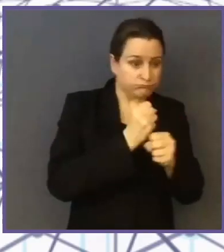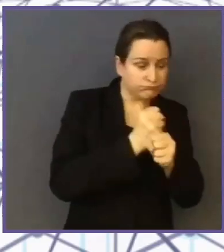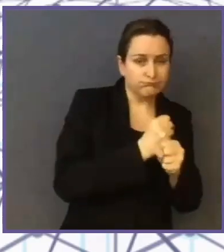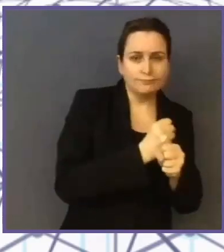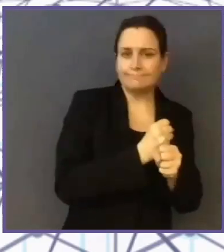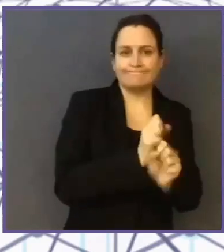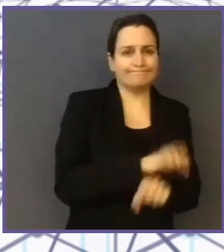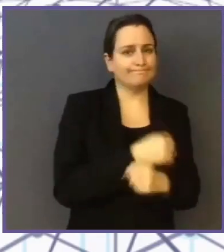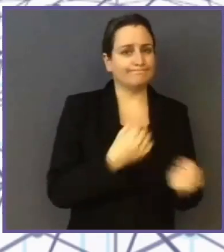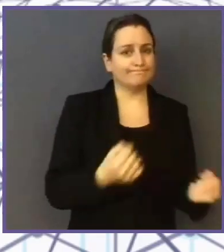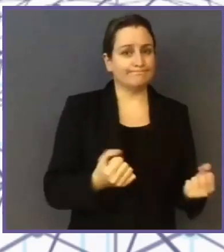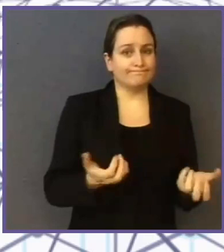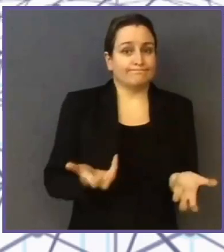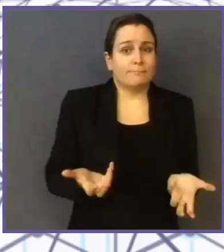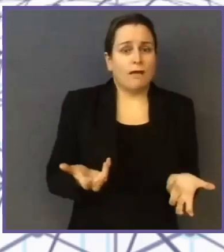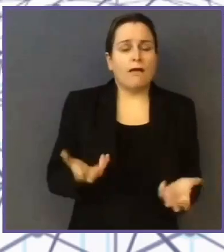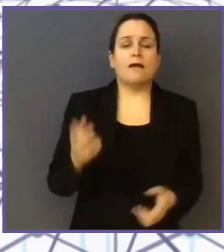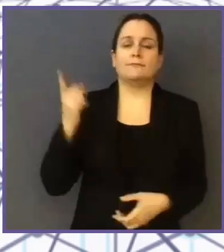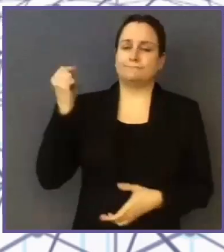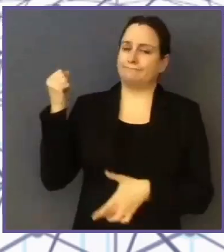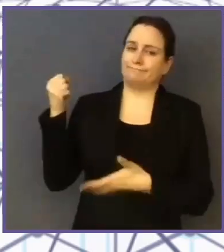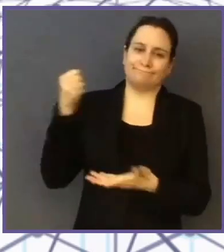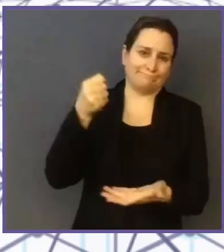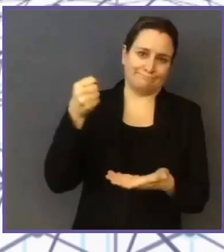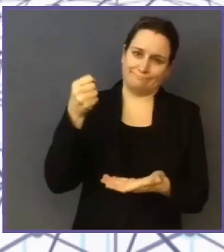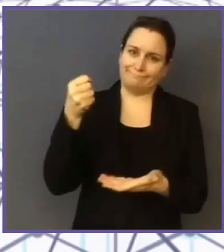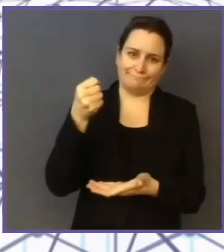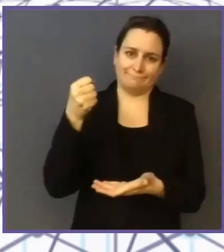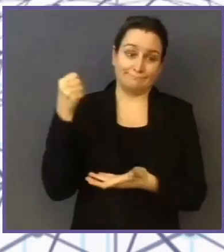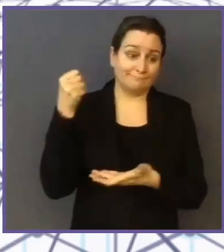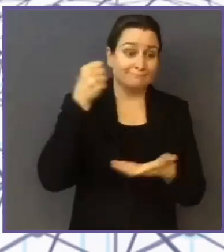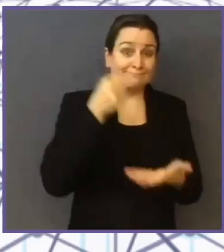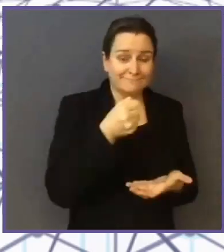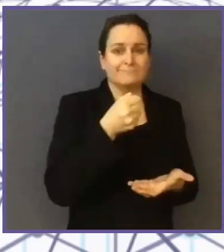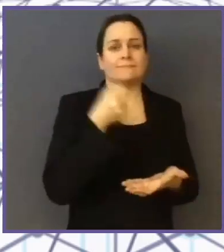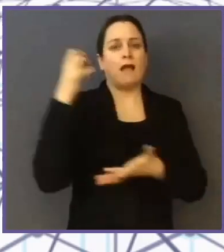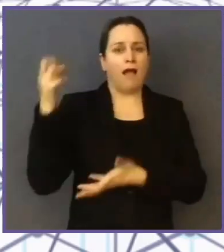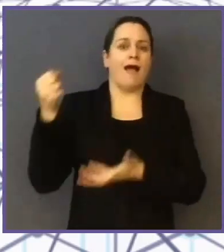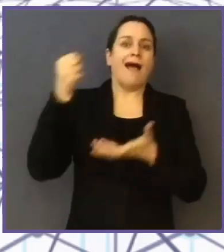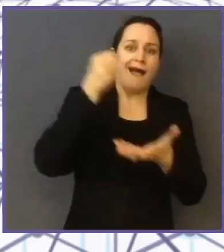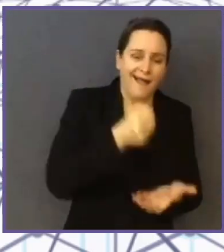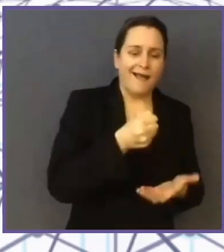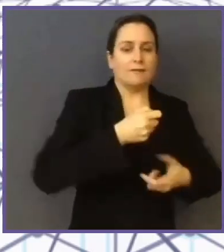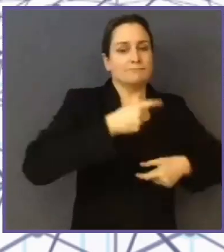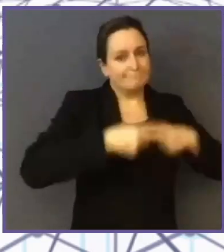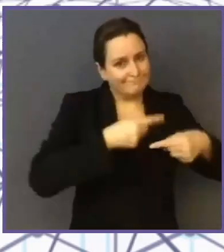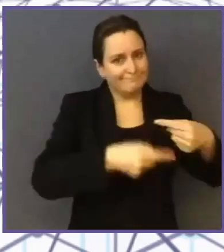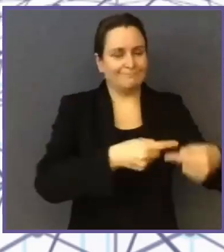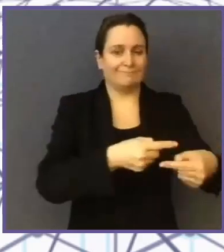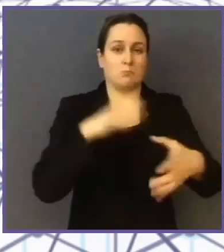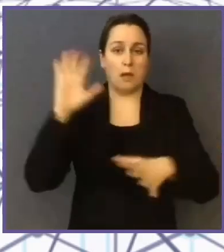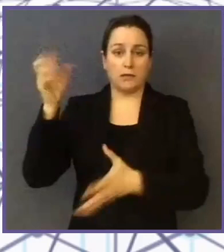Further funding is vital, but decision makers need evidence in order to distribute it to